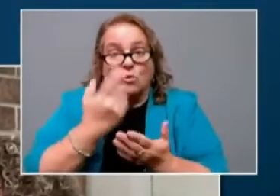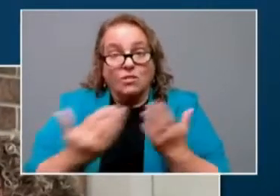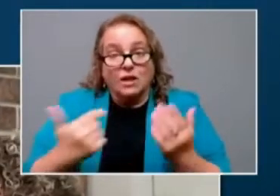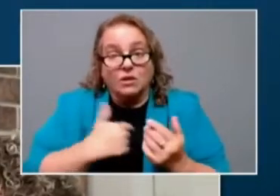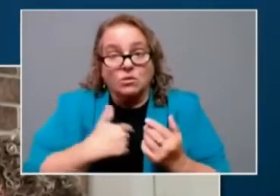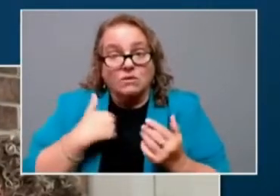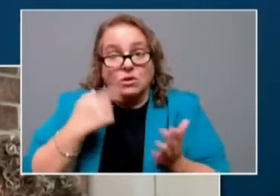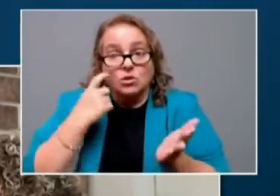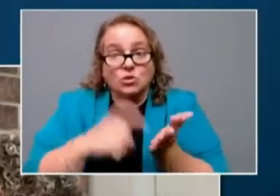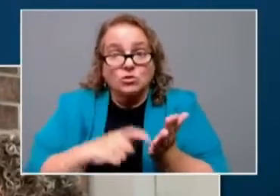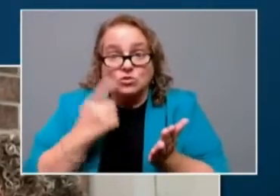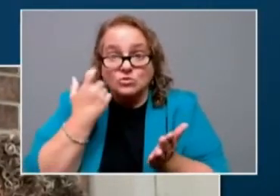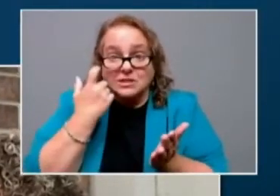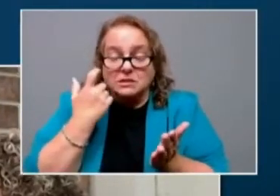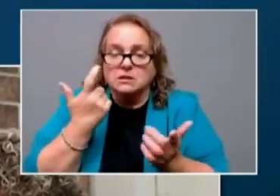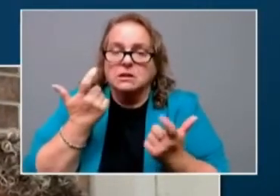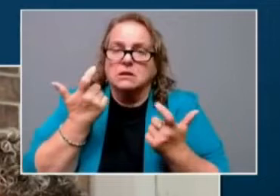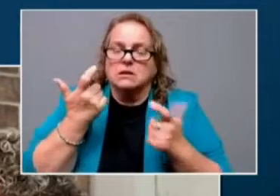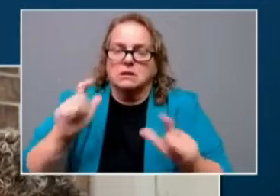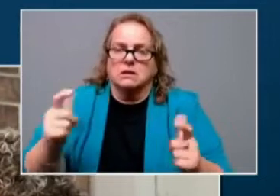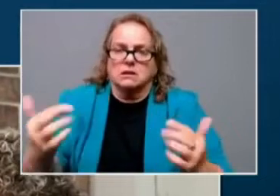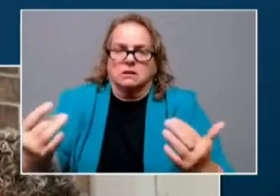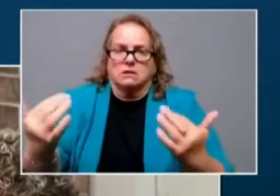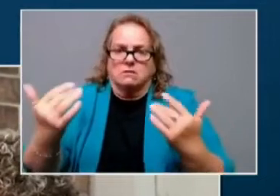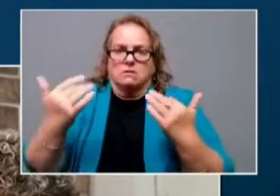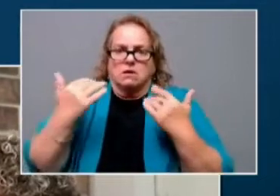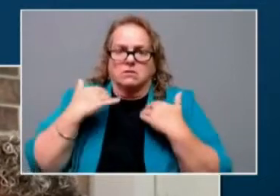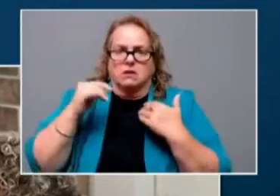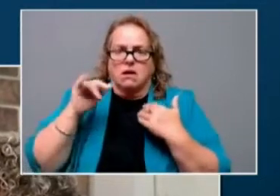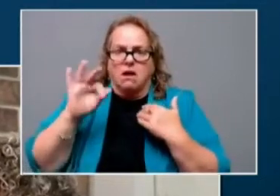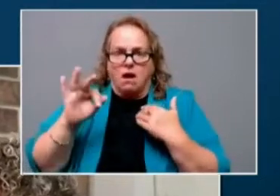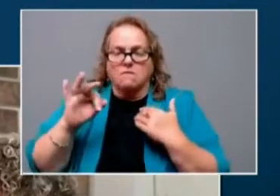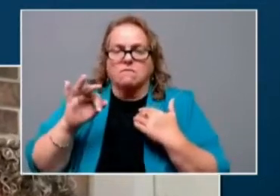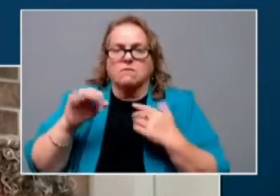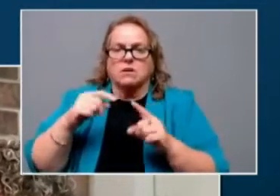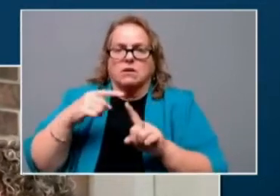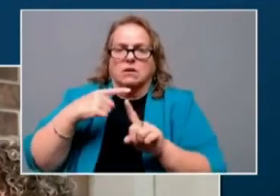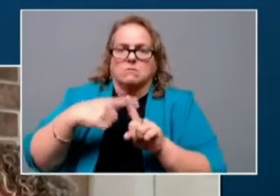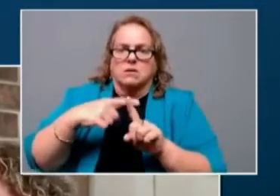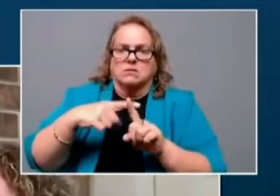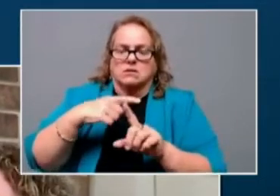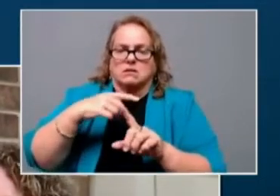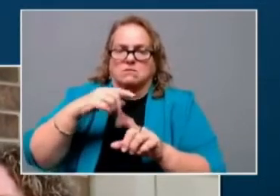a big influx influx of covid positive patients that are younger patient. The